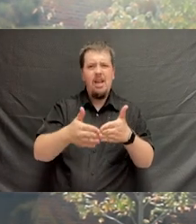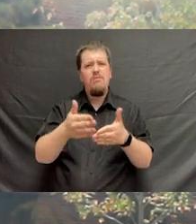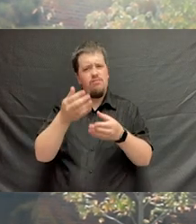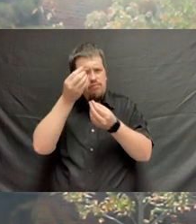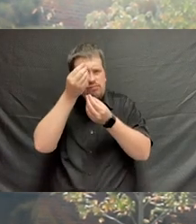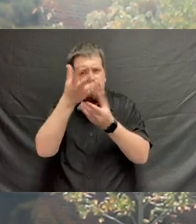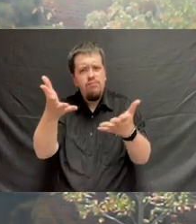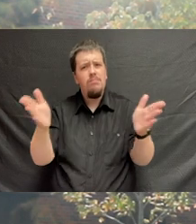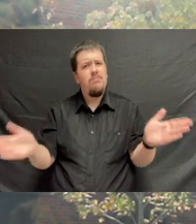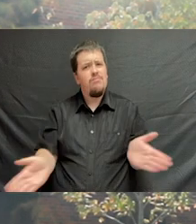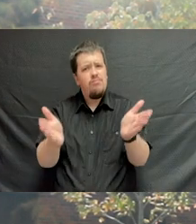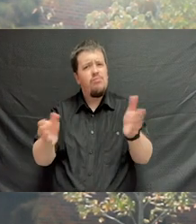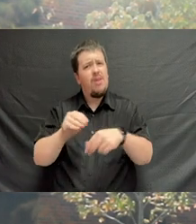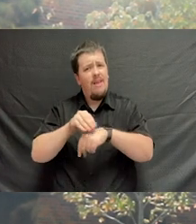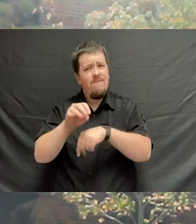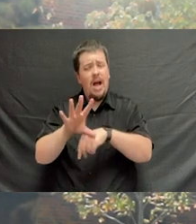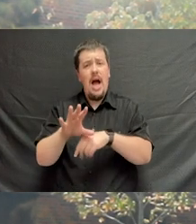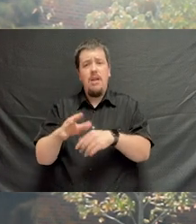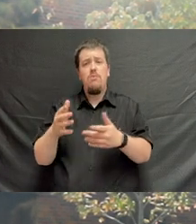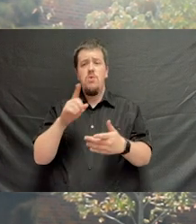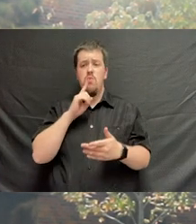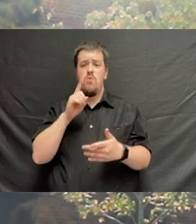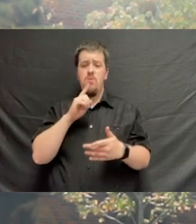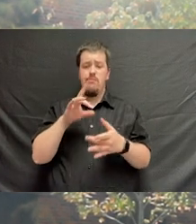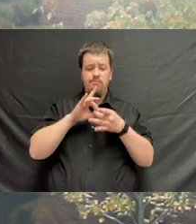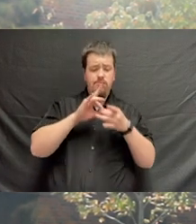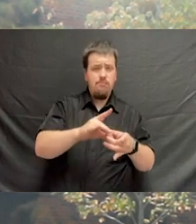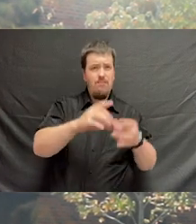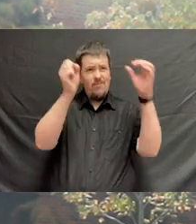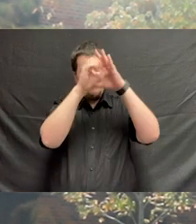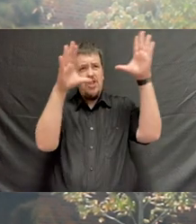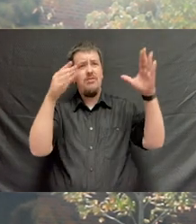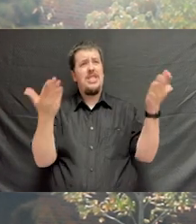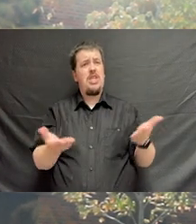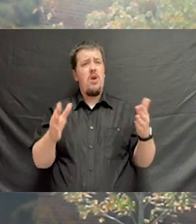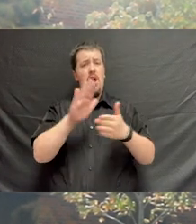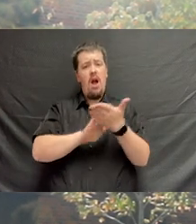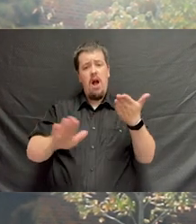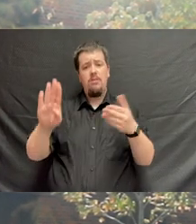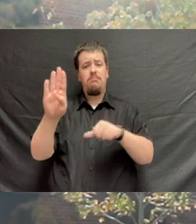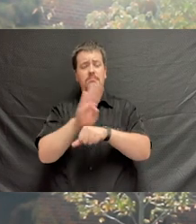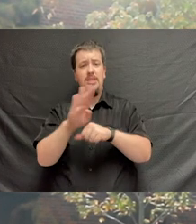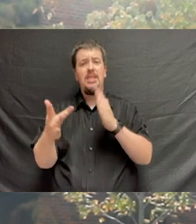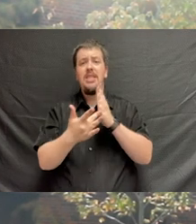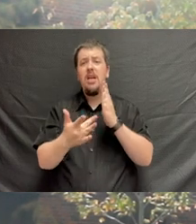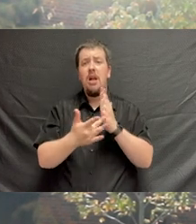I want to leave you with a few words of advice. And these words of advice are tied to our vision in the college of business and technology,